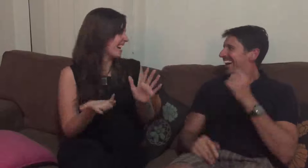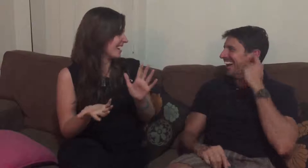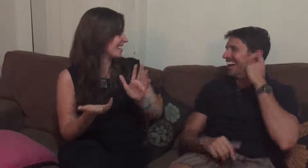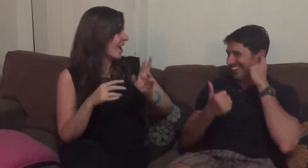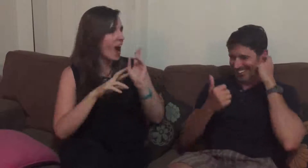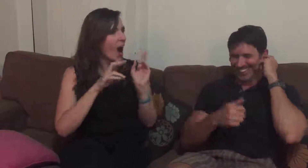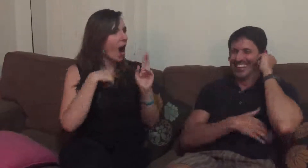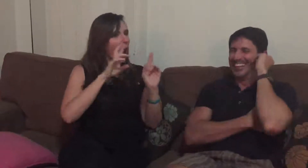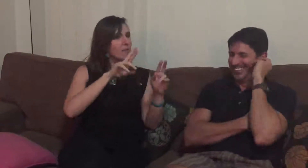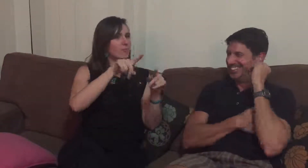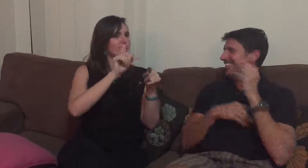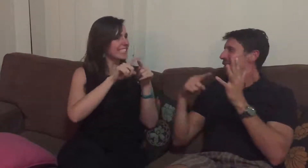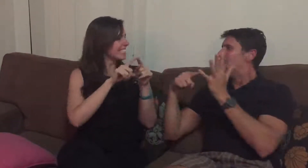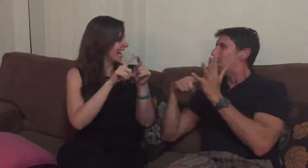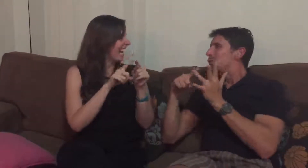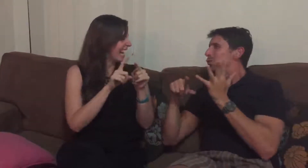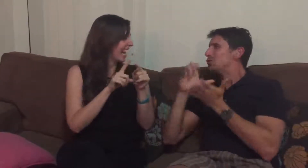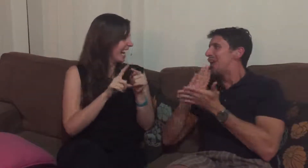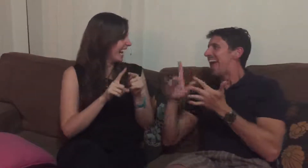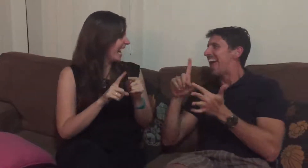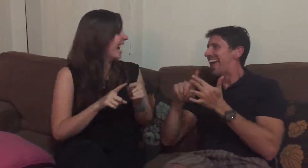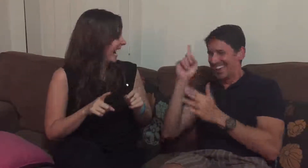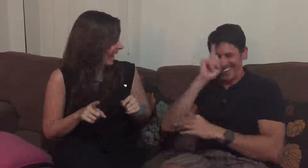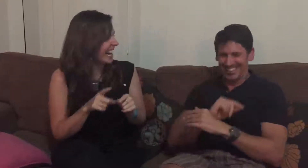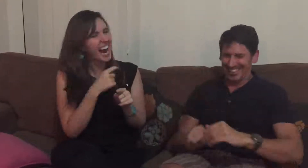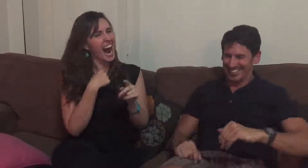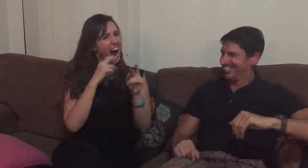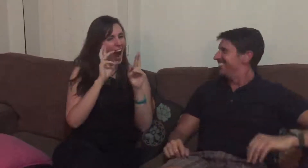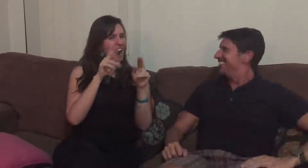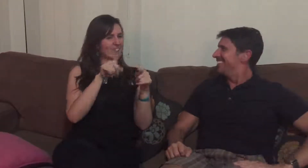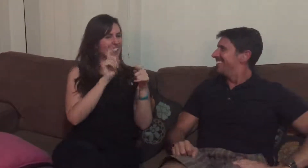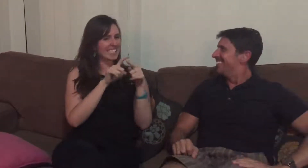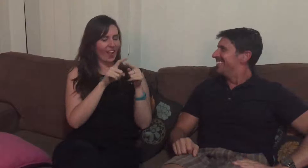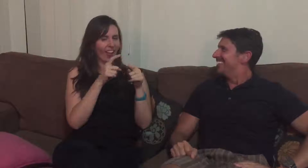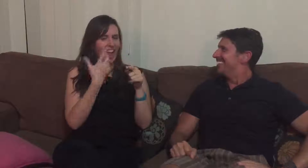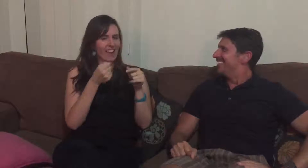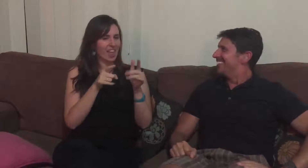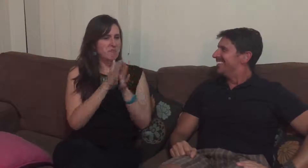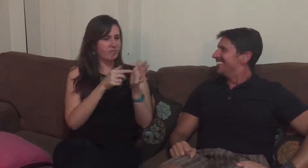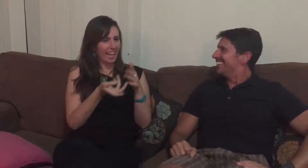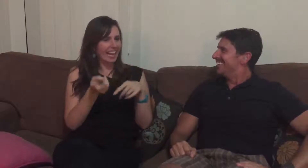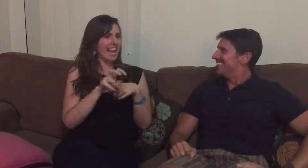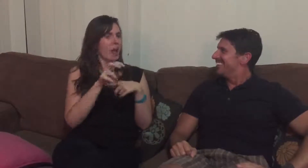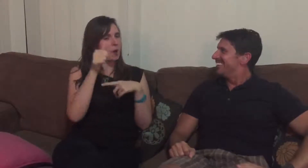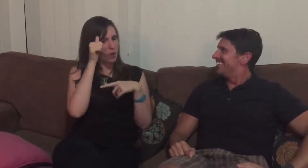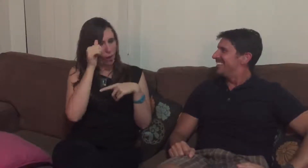Oh, I don't think I'll ever stop! Touché! I hope that I still have the energy